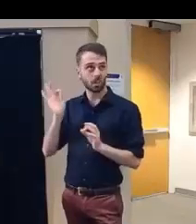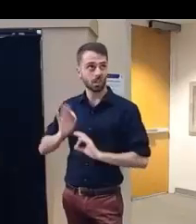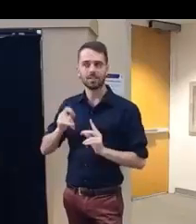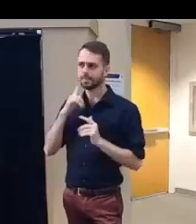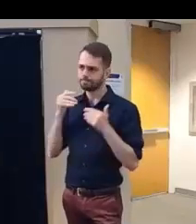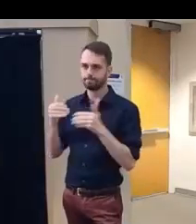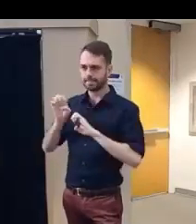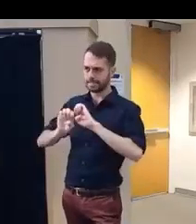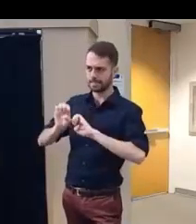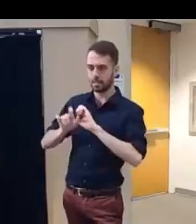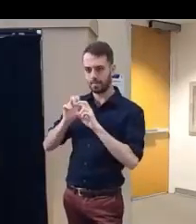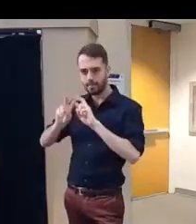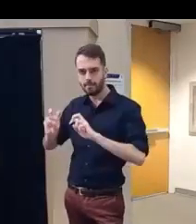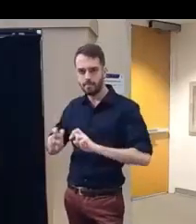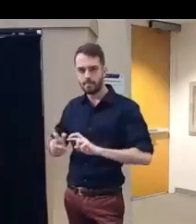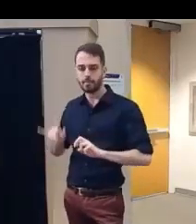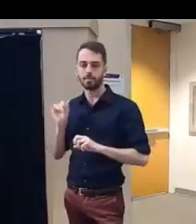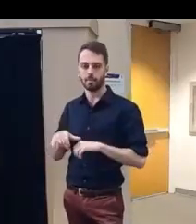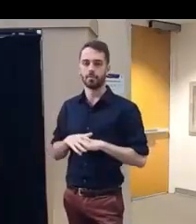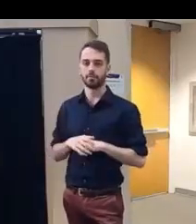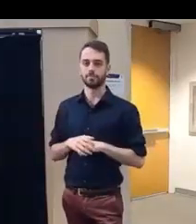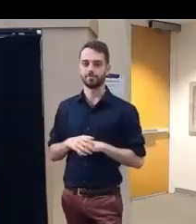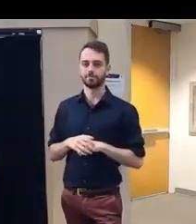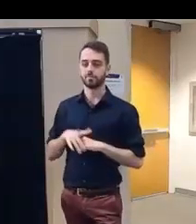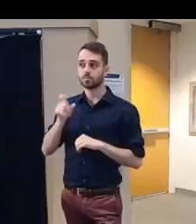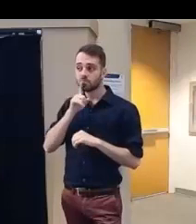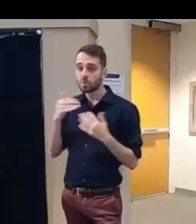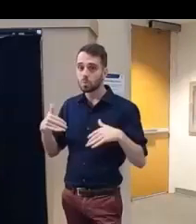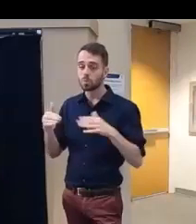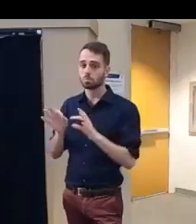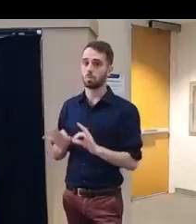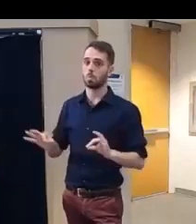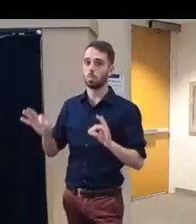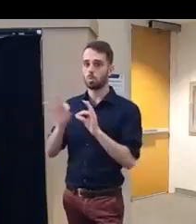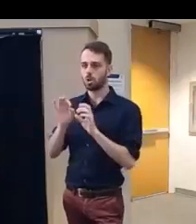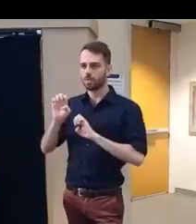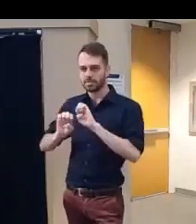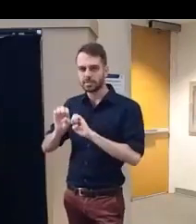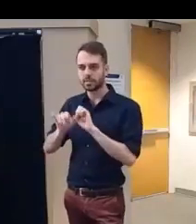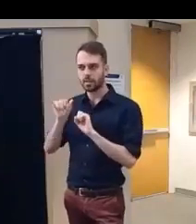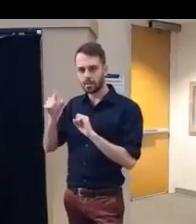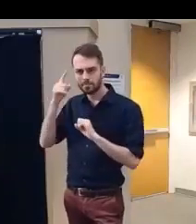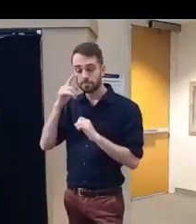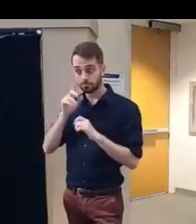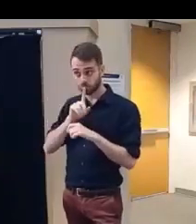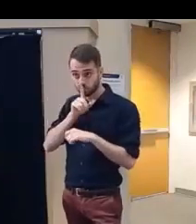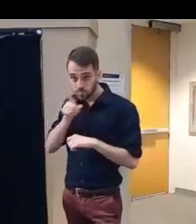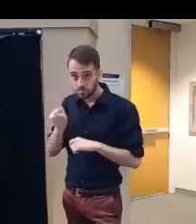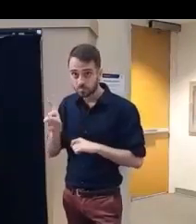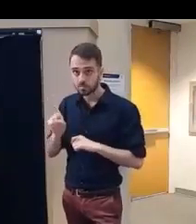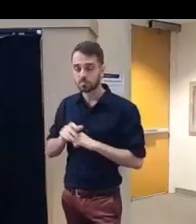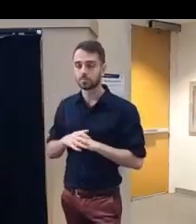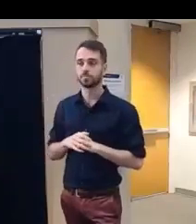so important in conveying kind of feedback strengths areas for growth and especially